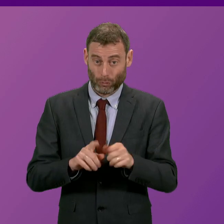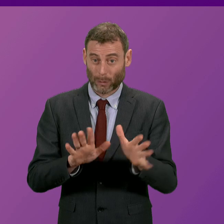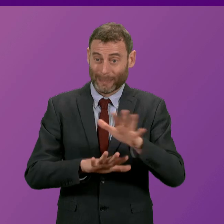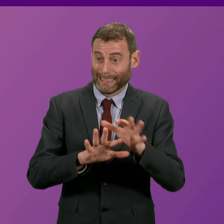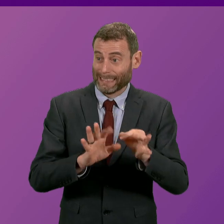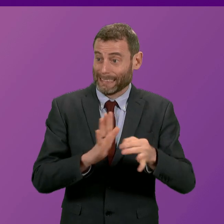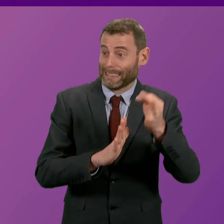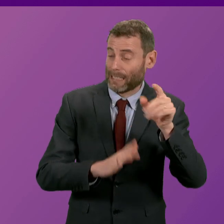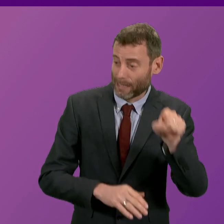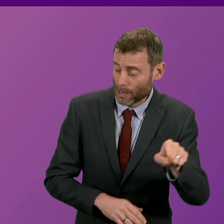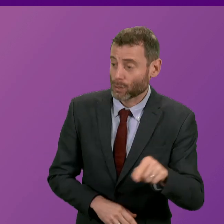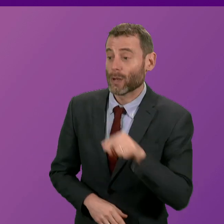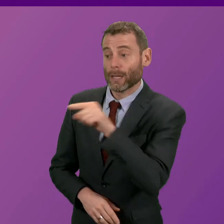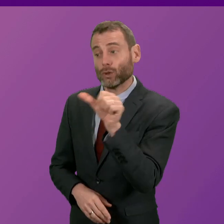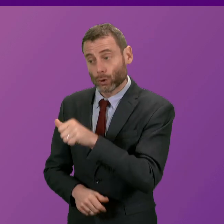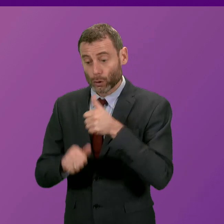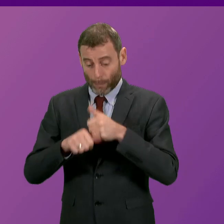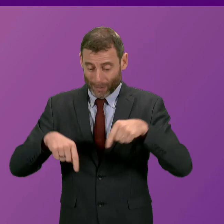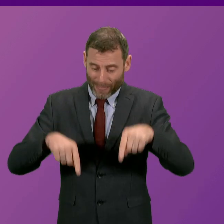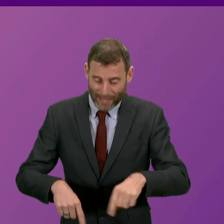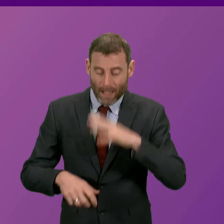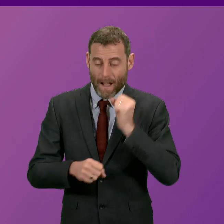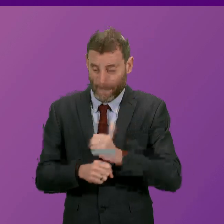support the Government’s budget and deliver a good outcome for the people of Scotland.